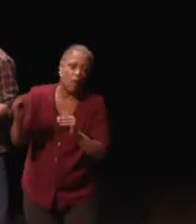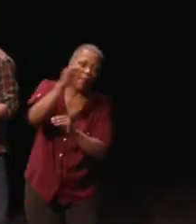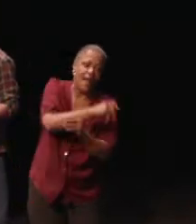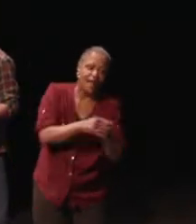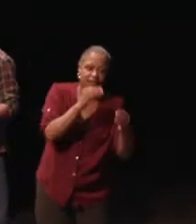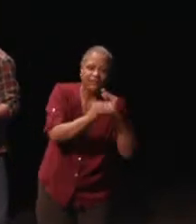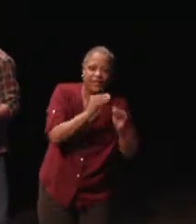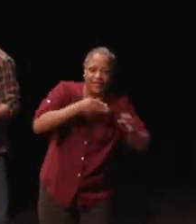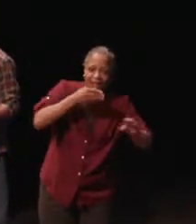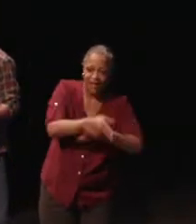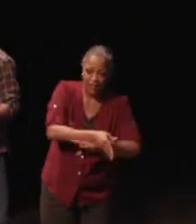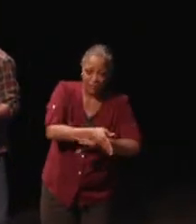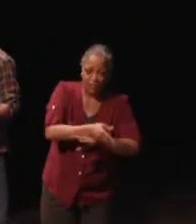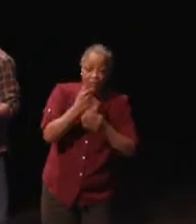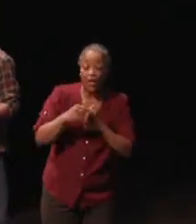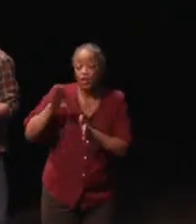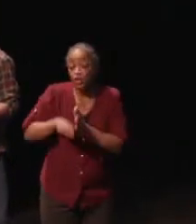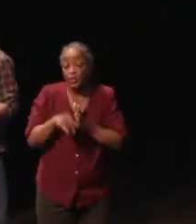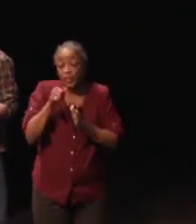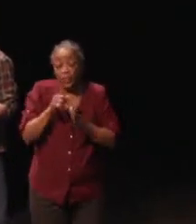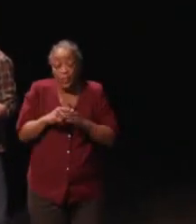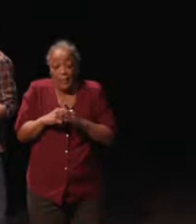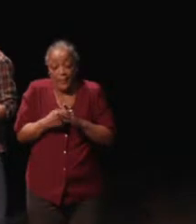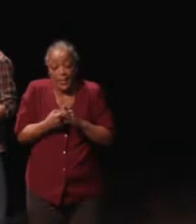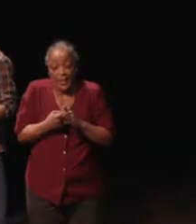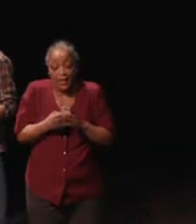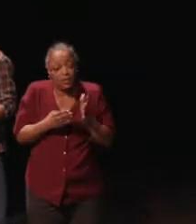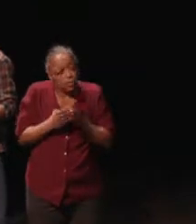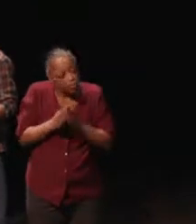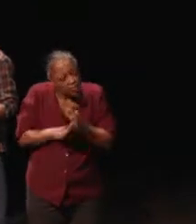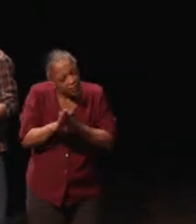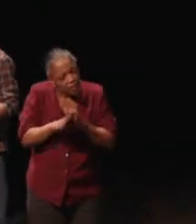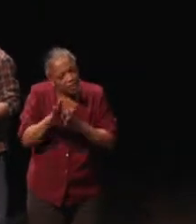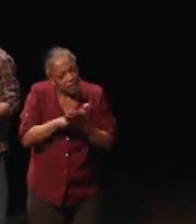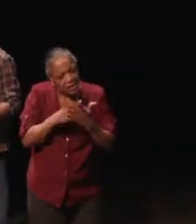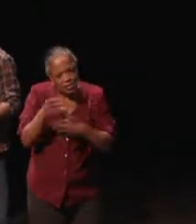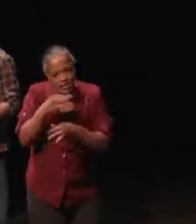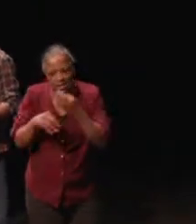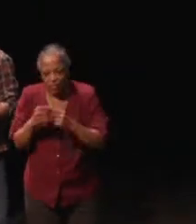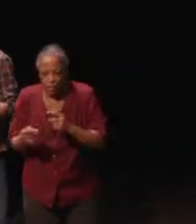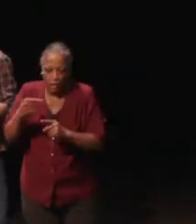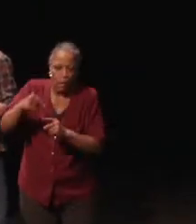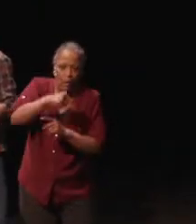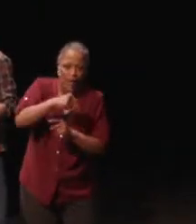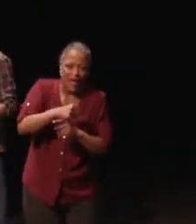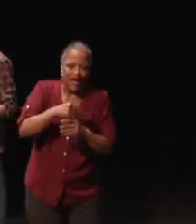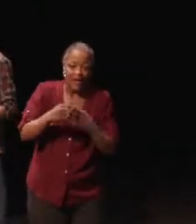the fact because it's far cheaper to do it through your development schedule than to have to go back and try to fix things three weeks for final,